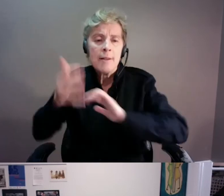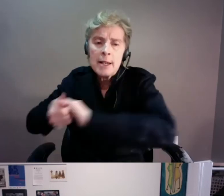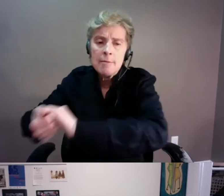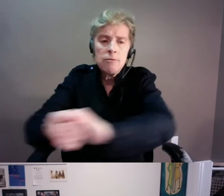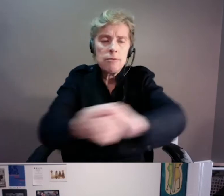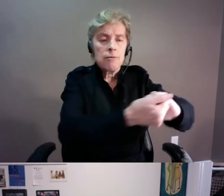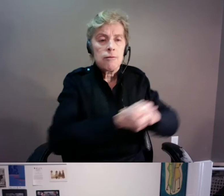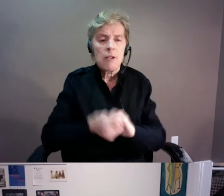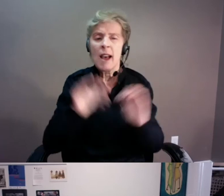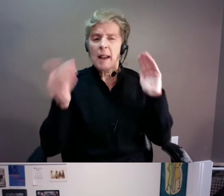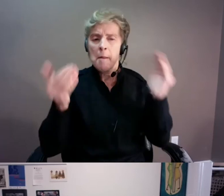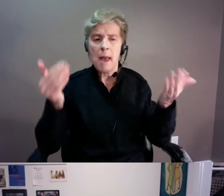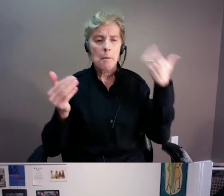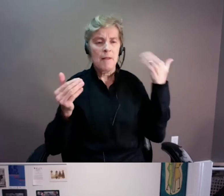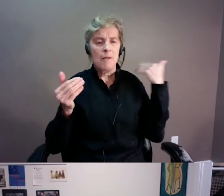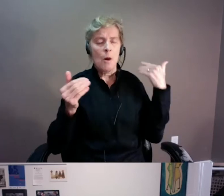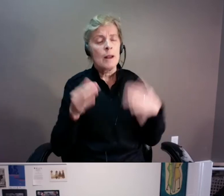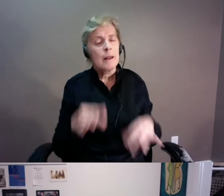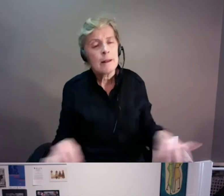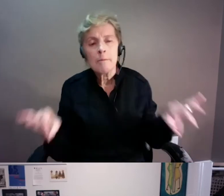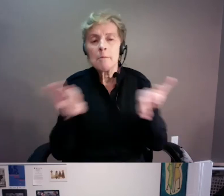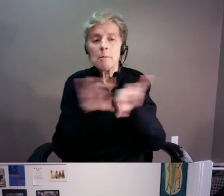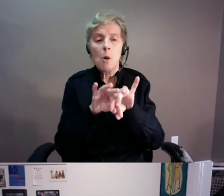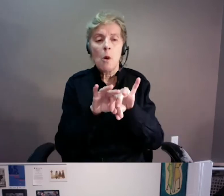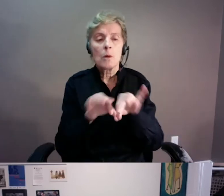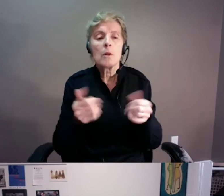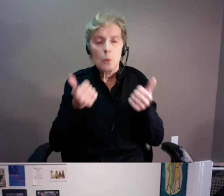before. I think it's critically important for us to make every effort to do that.